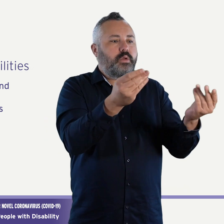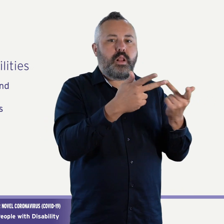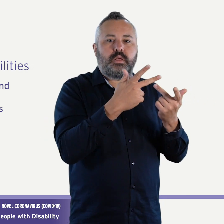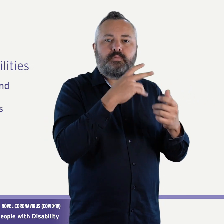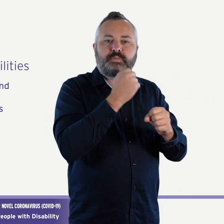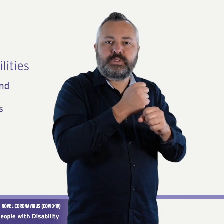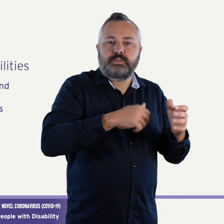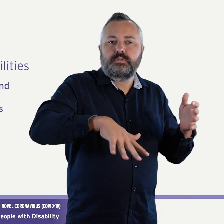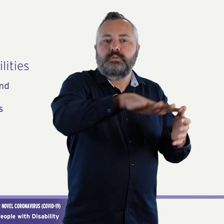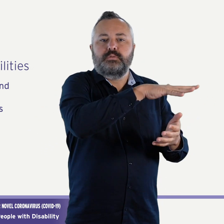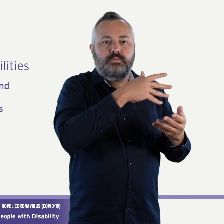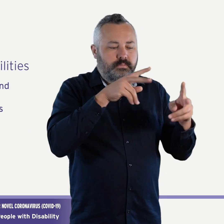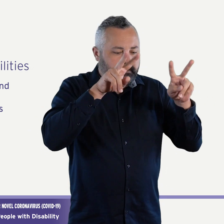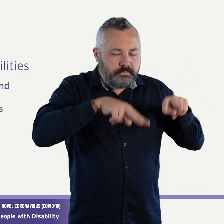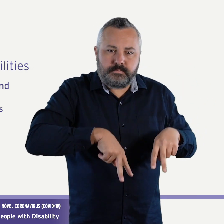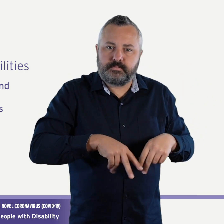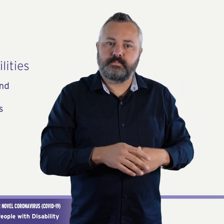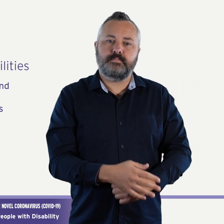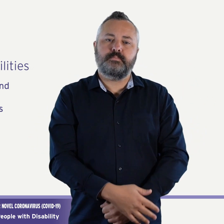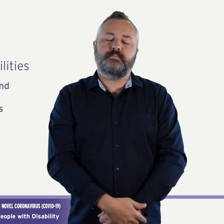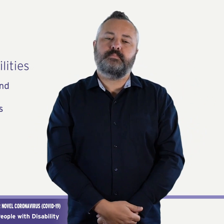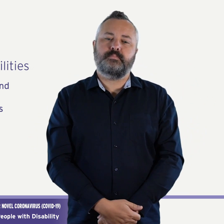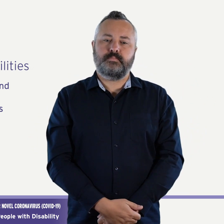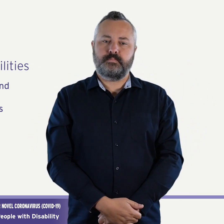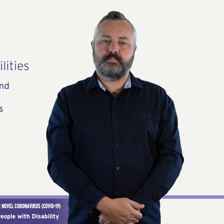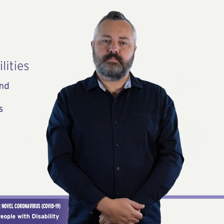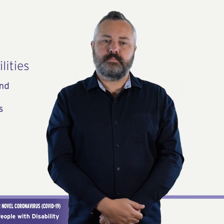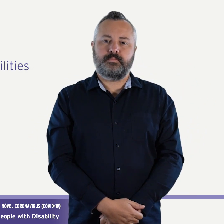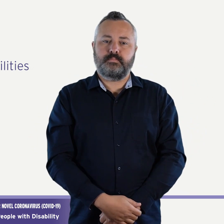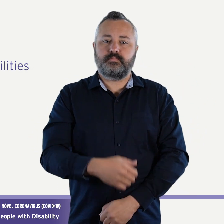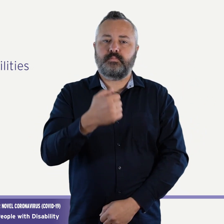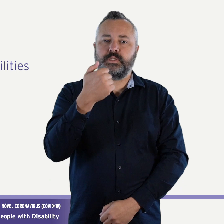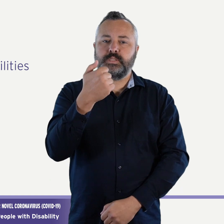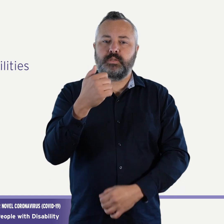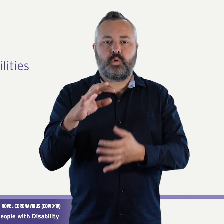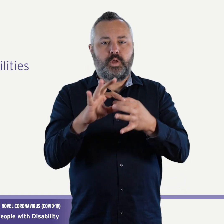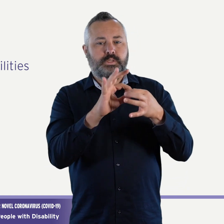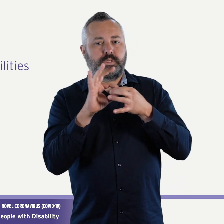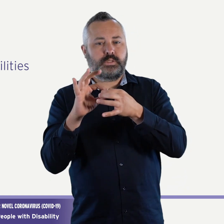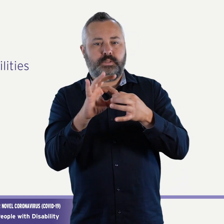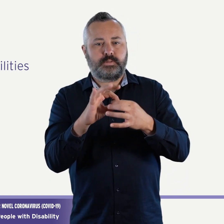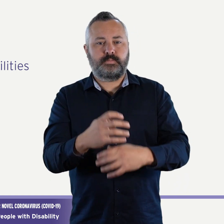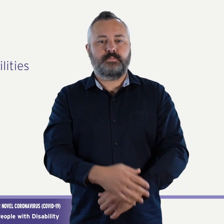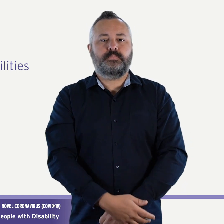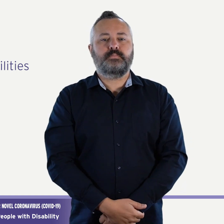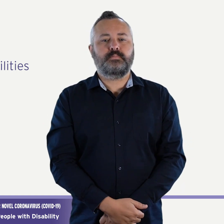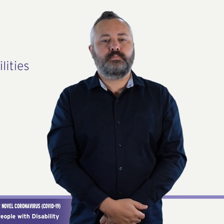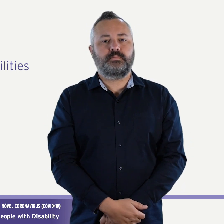plans and provide updates continually throughout the COVID-19 outbreak. 6. Coordination: